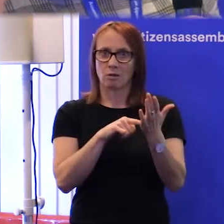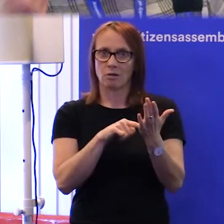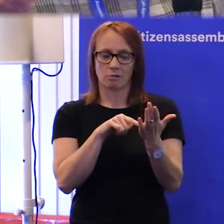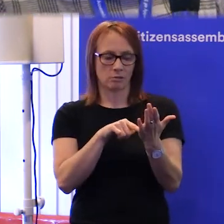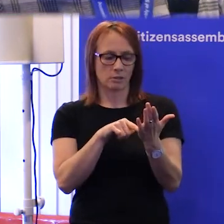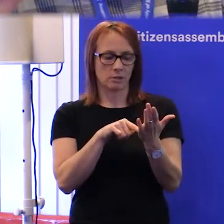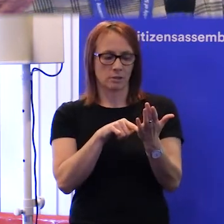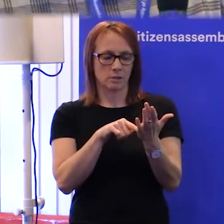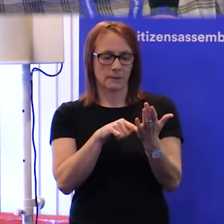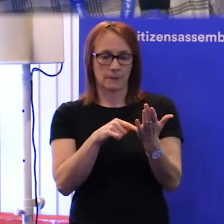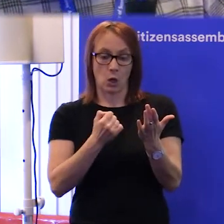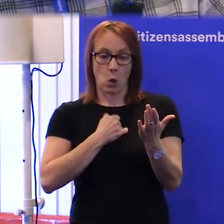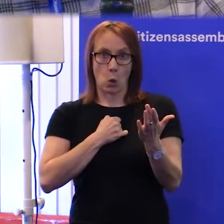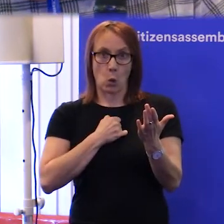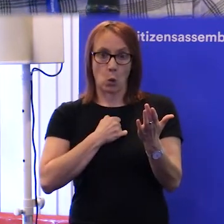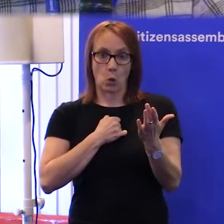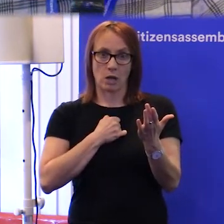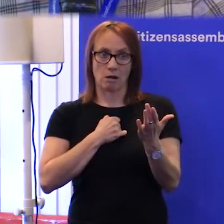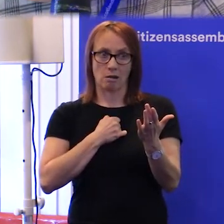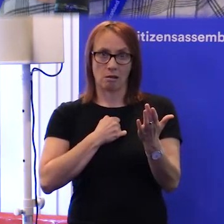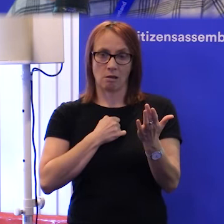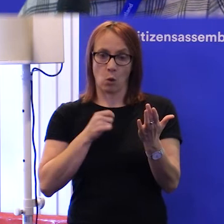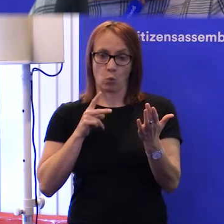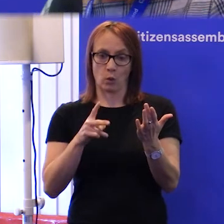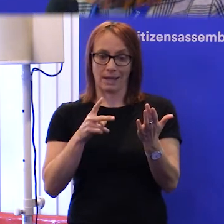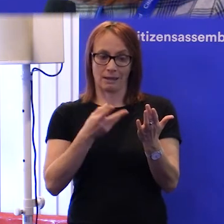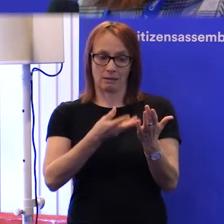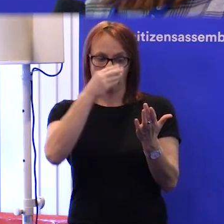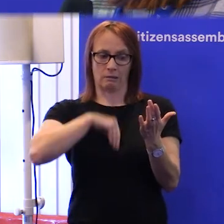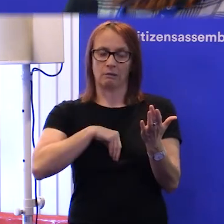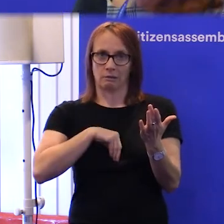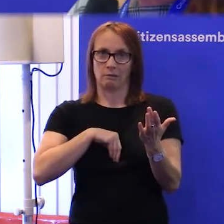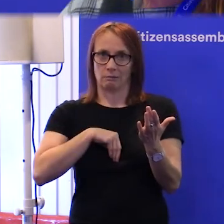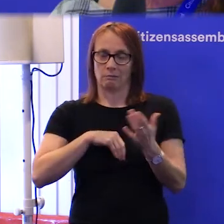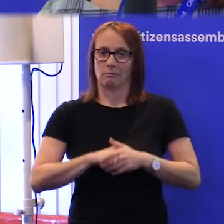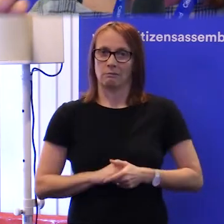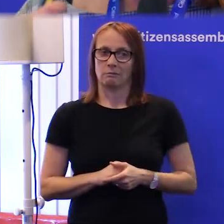interpreted and understood in your own mind so when we ask people to sort of